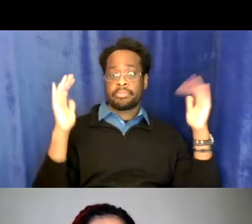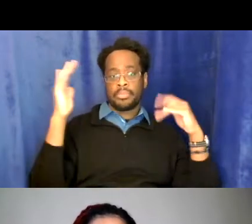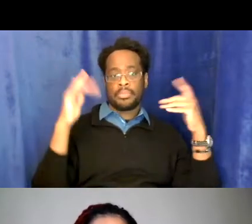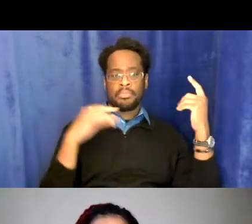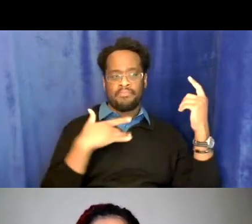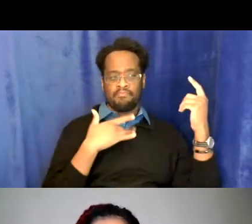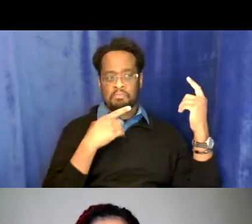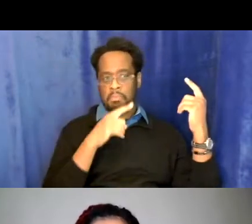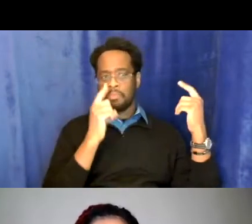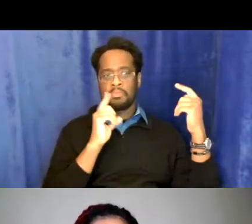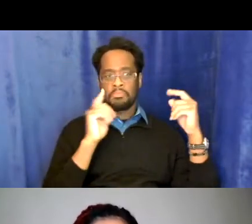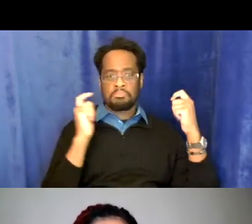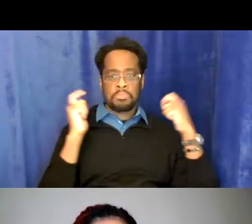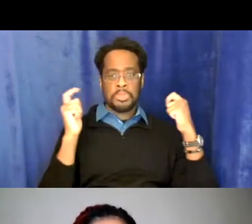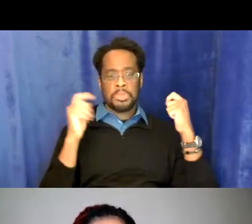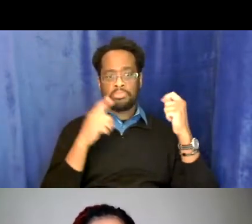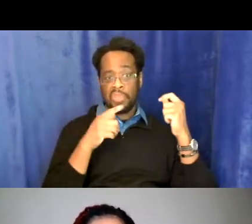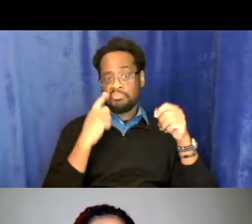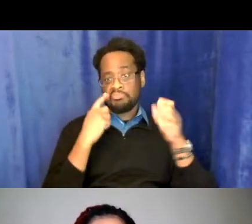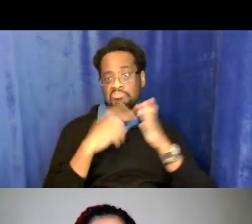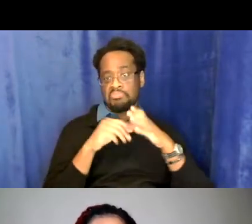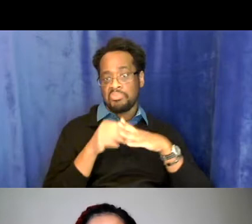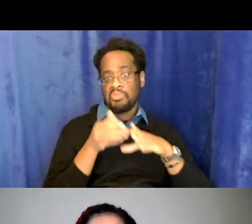signing space the amount of signing space black deaf people